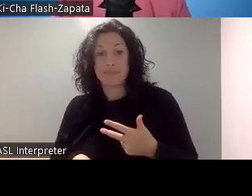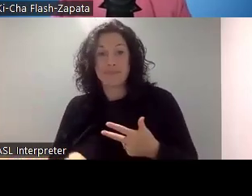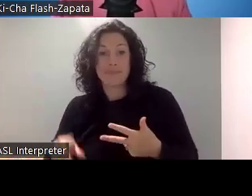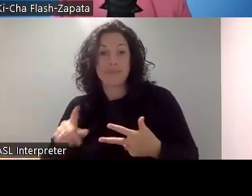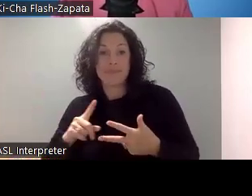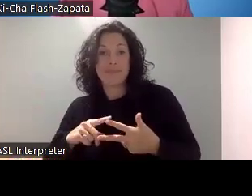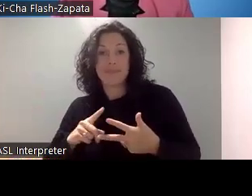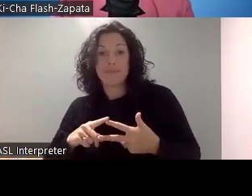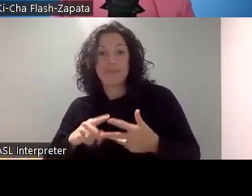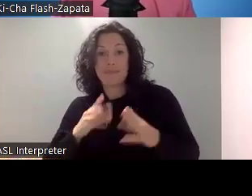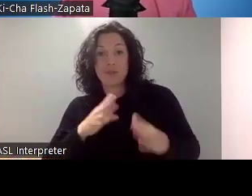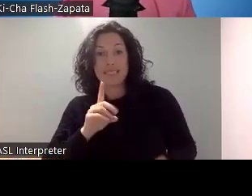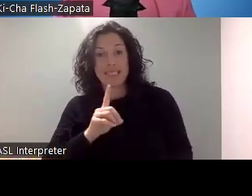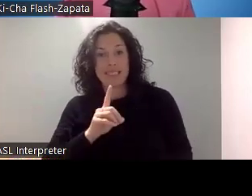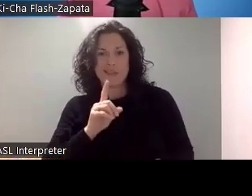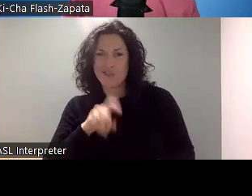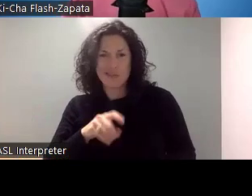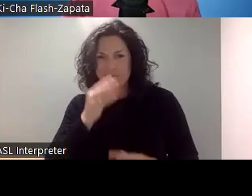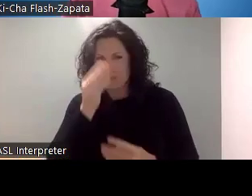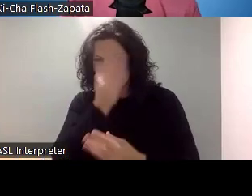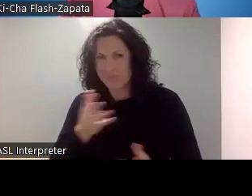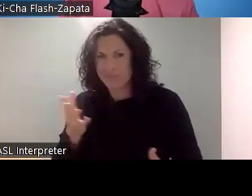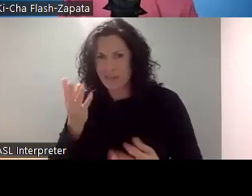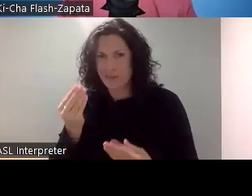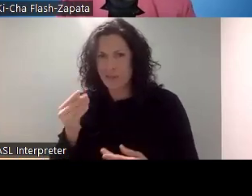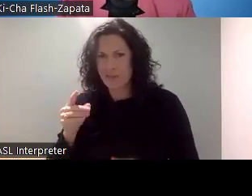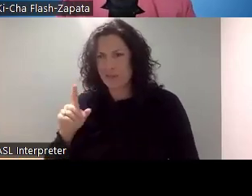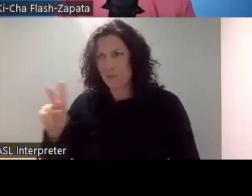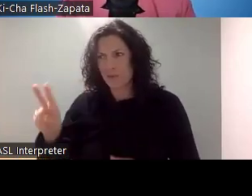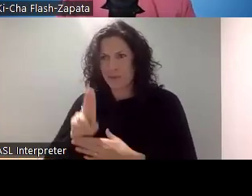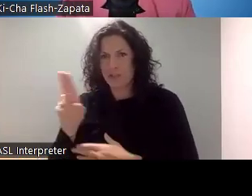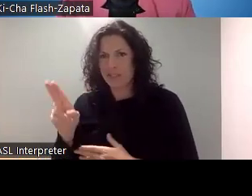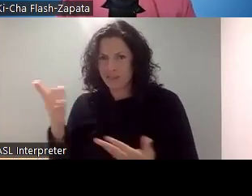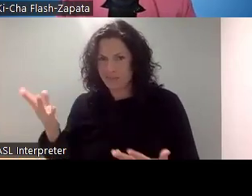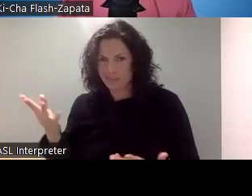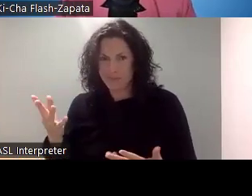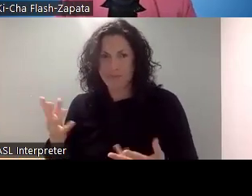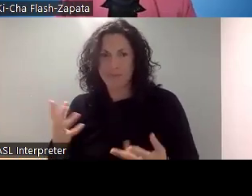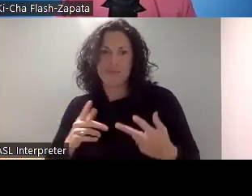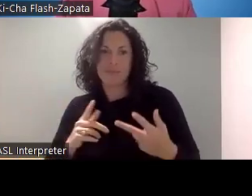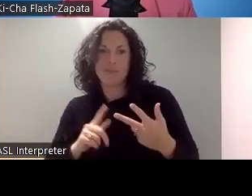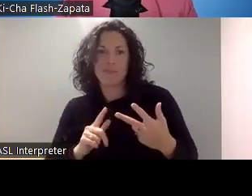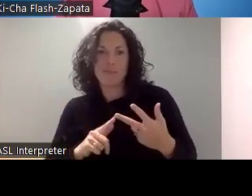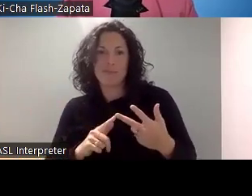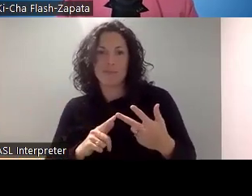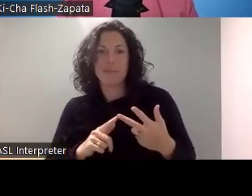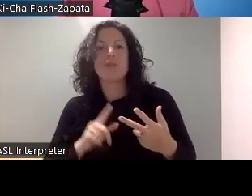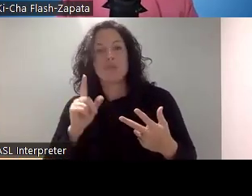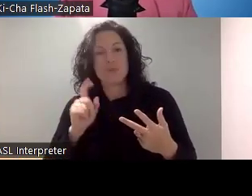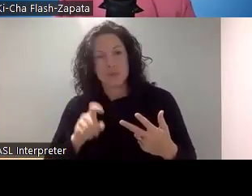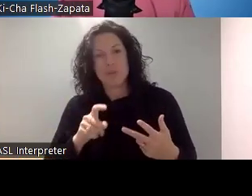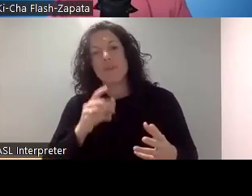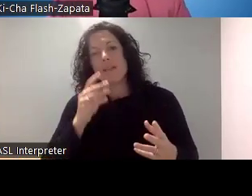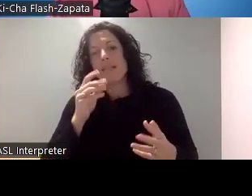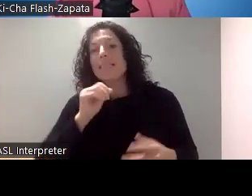Person D should not have shared any information with 123 University? Person D should deny everything,